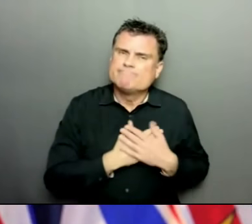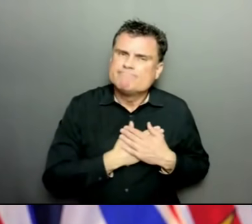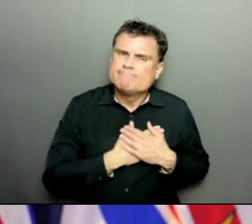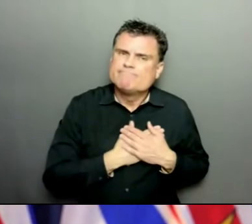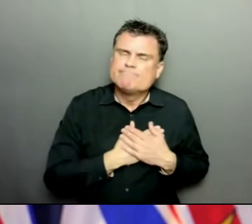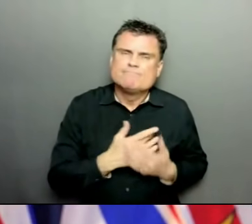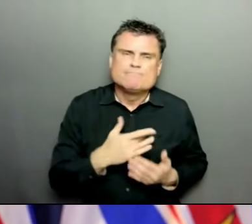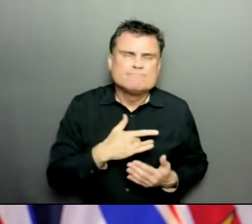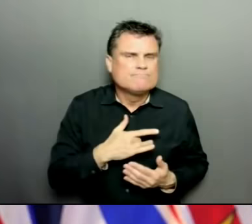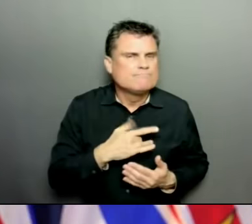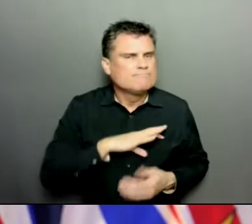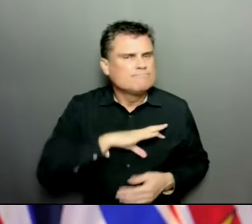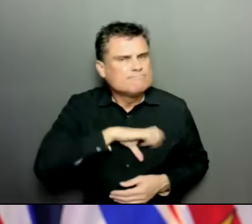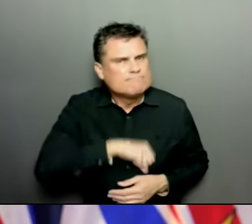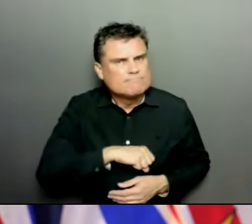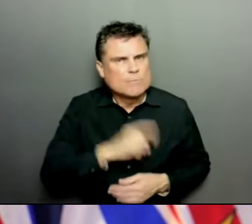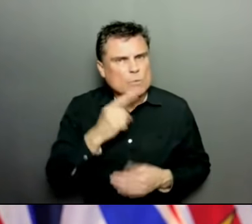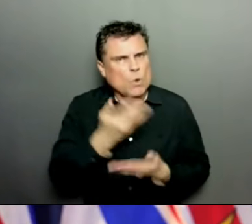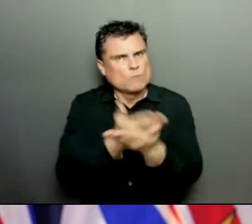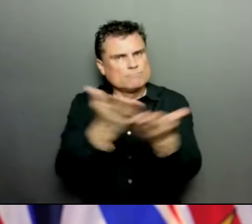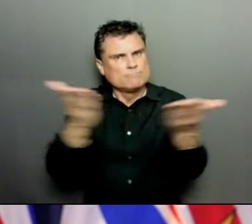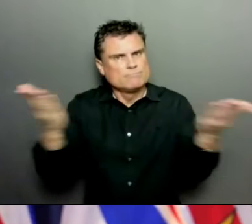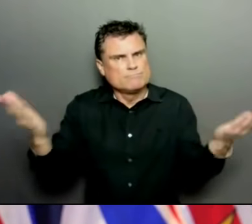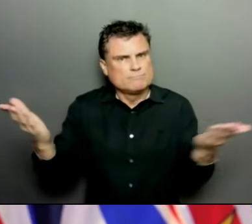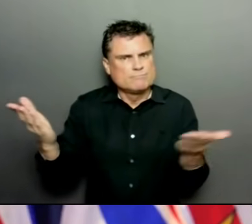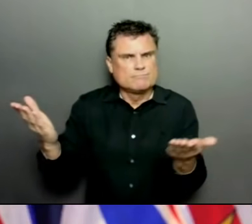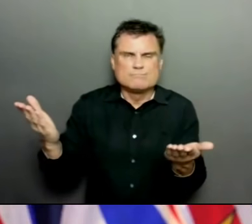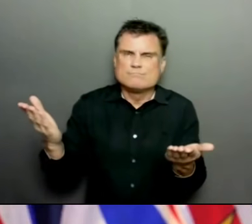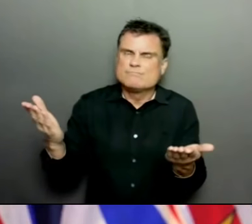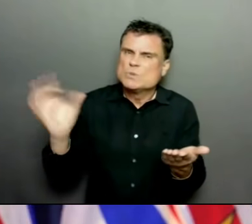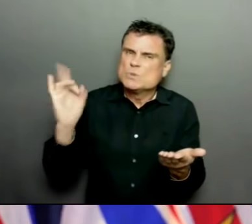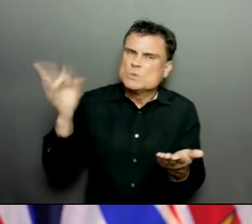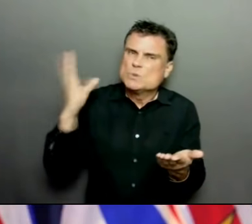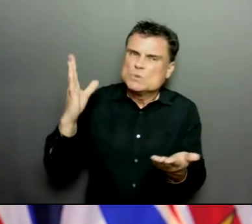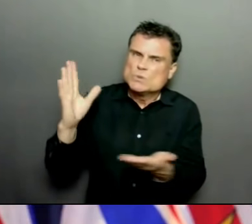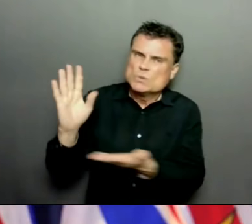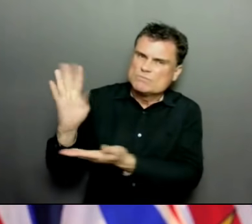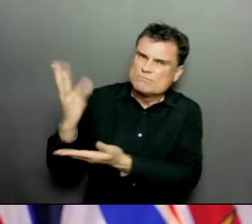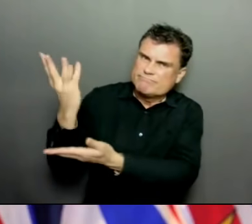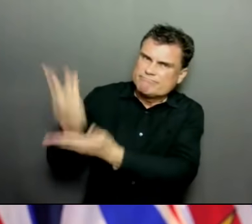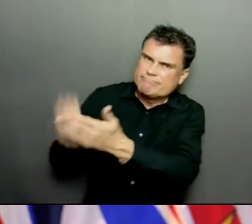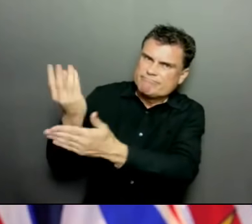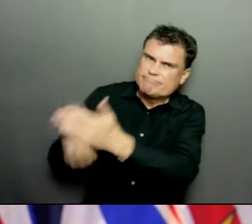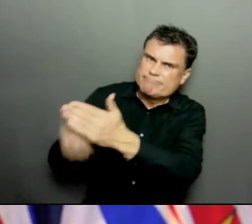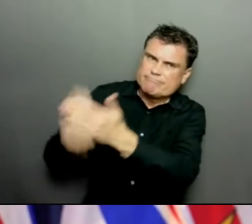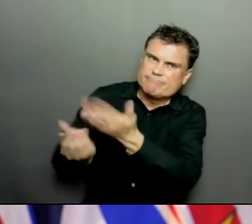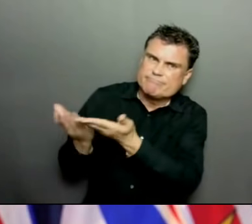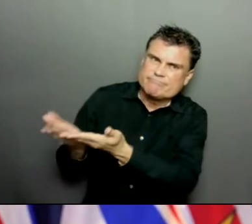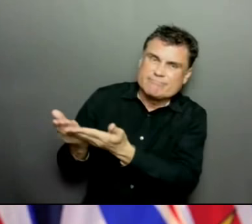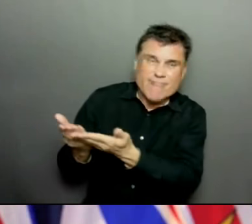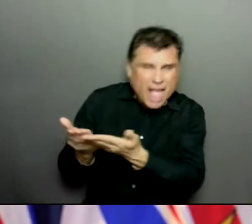hearts go out to you, this is a very difficult time, this time of the year makes it difficult